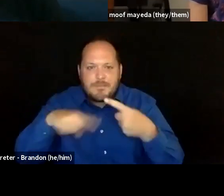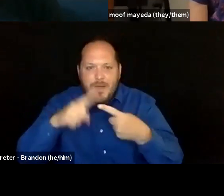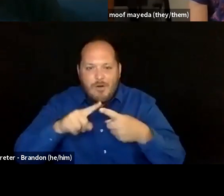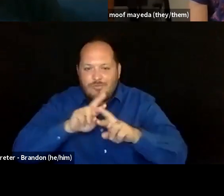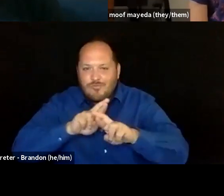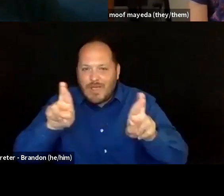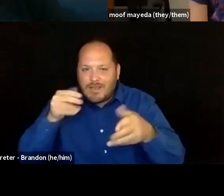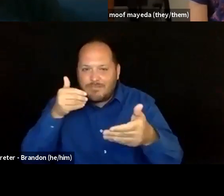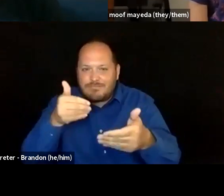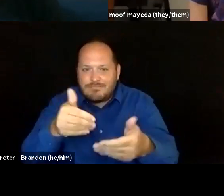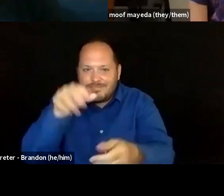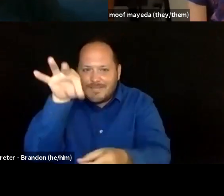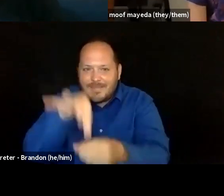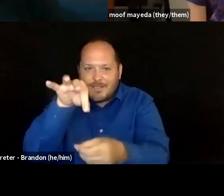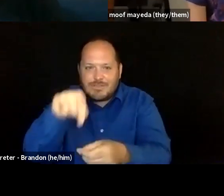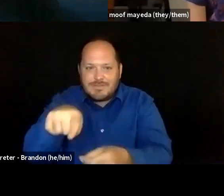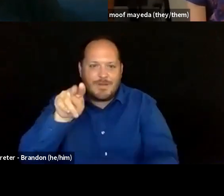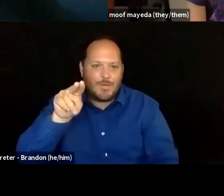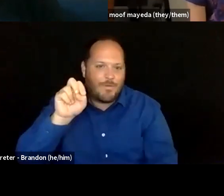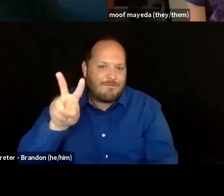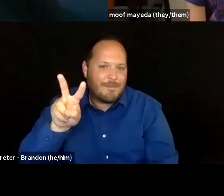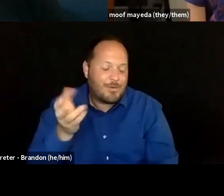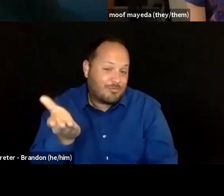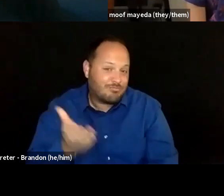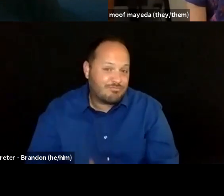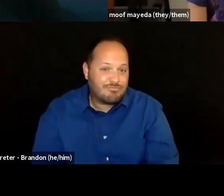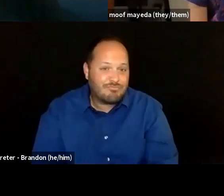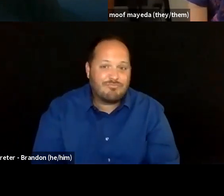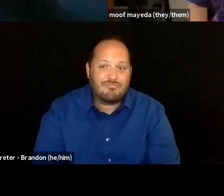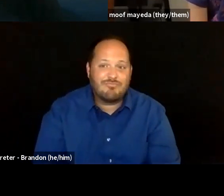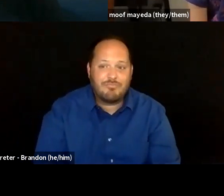that we made to Native Americans, defunding police